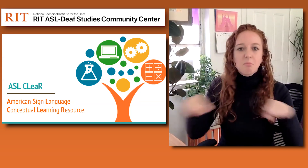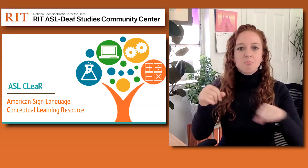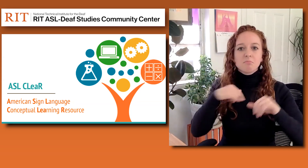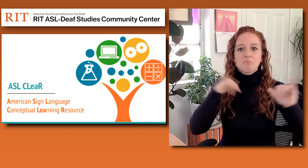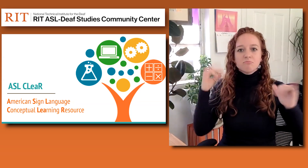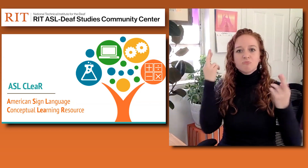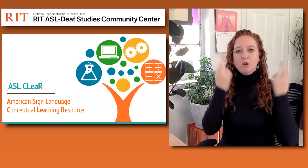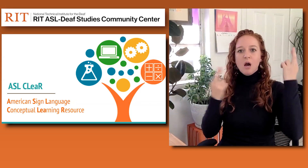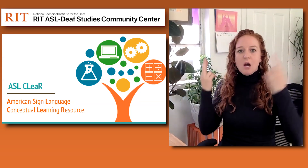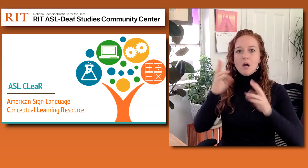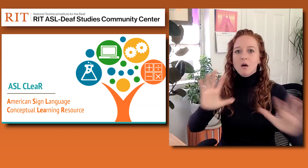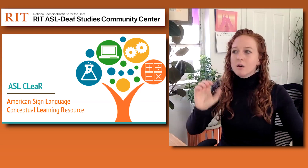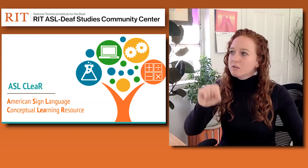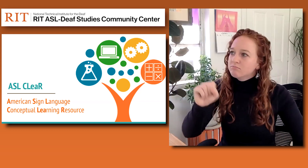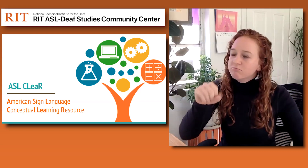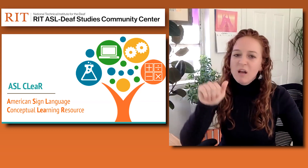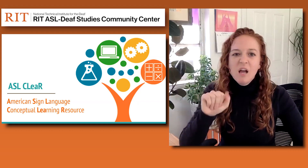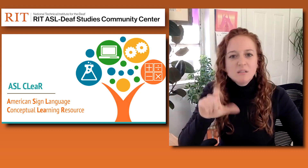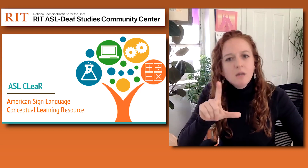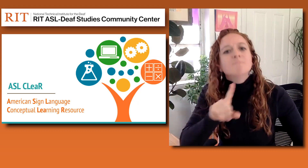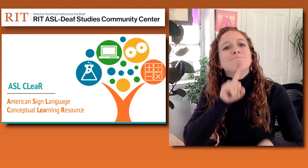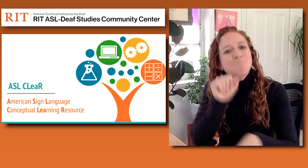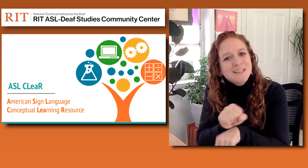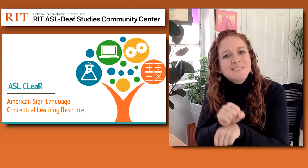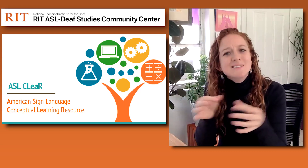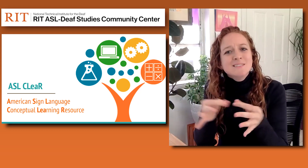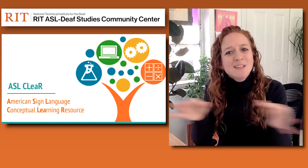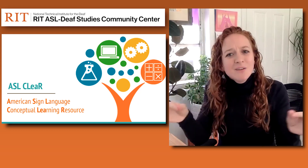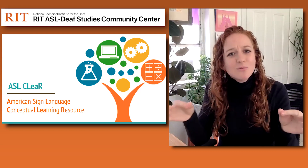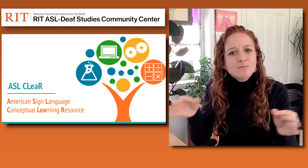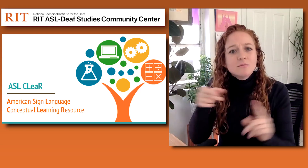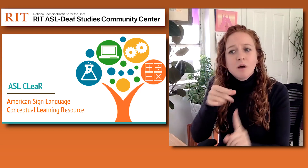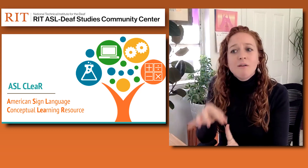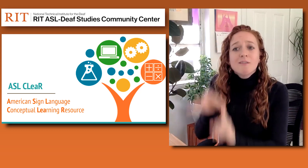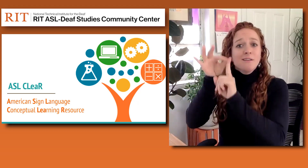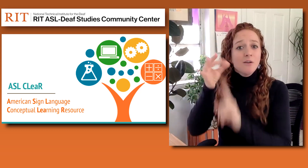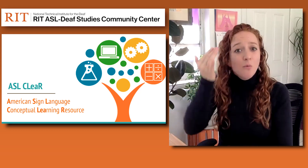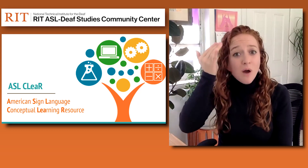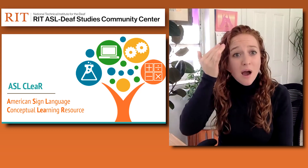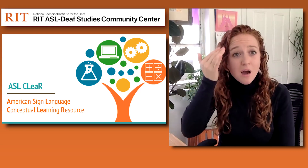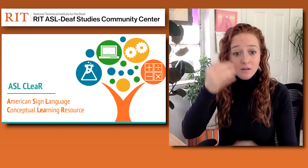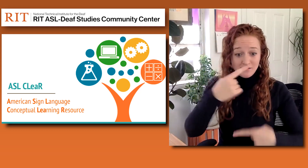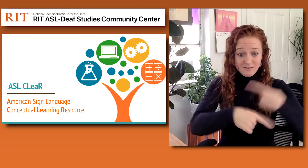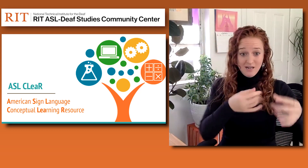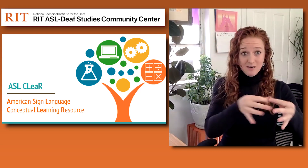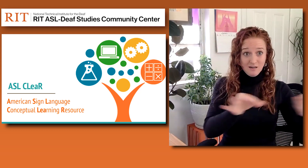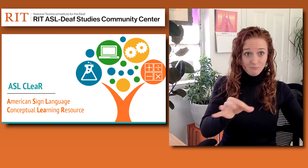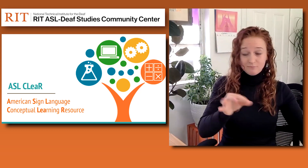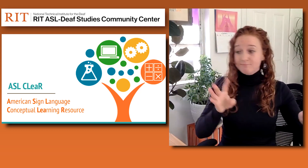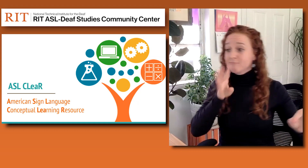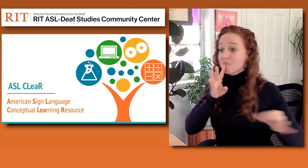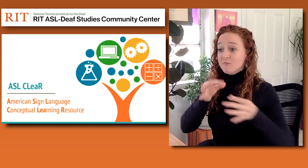That was a watershed moment for me. It really shook me to my core. That convinced me that ASL is a language,